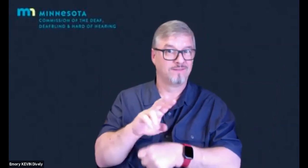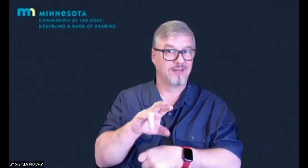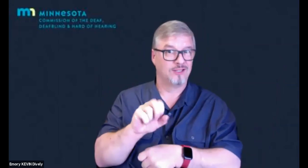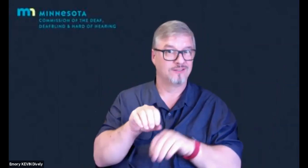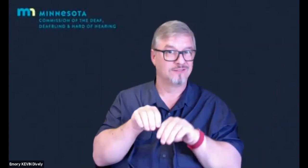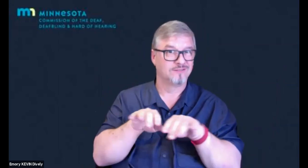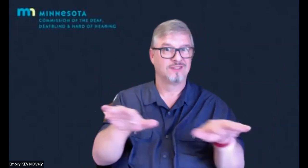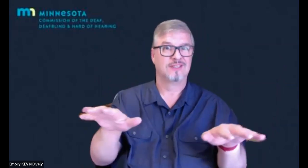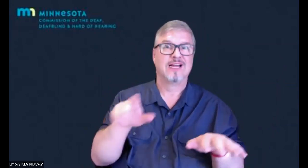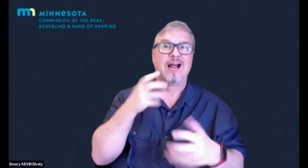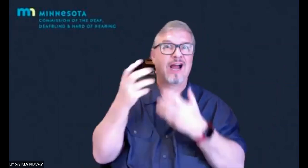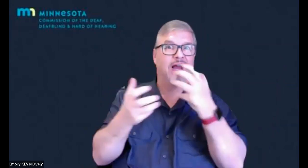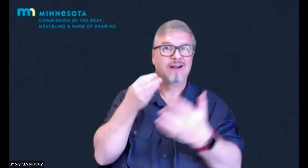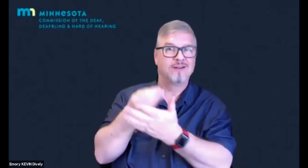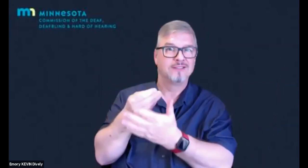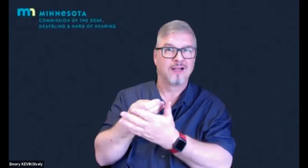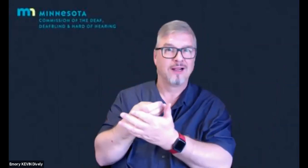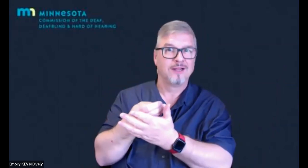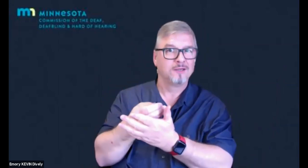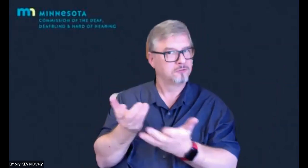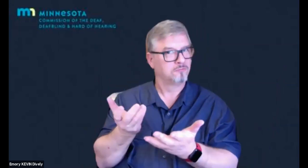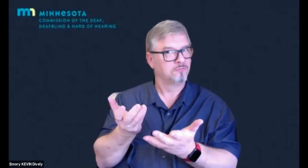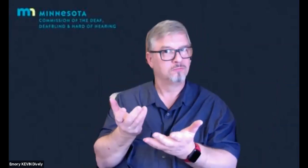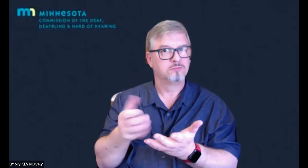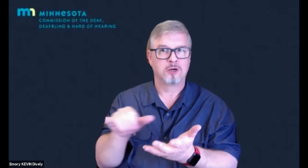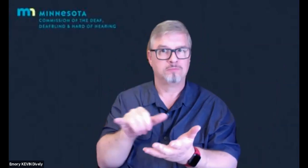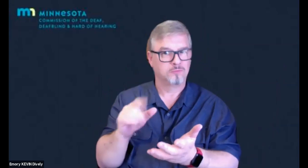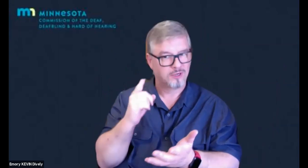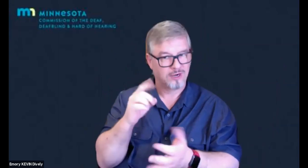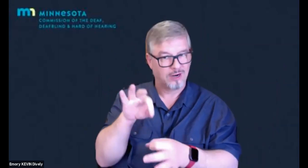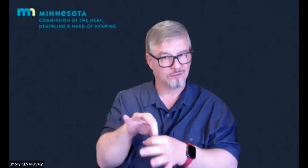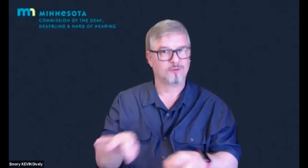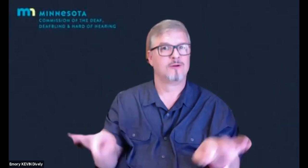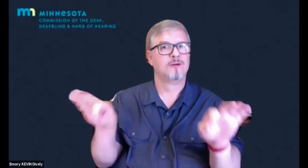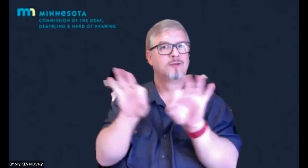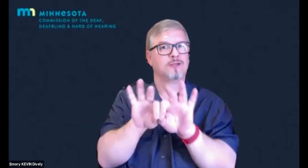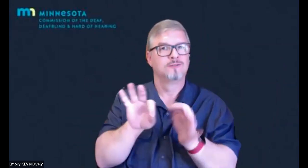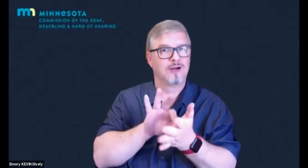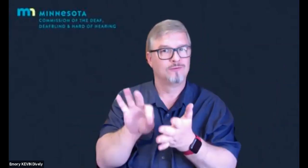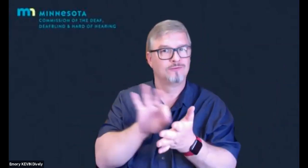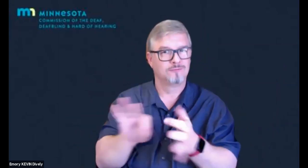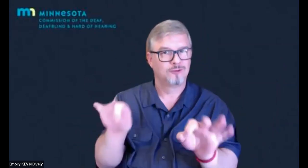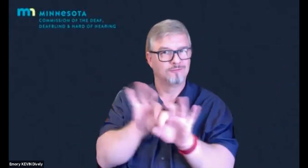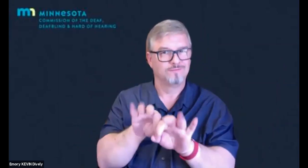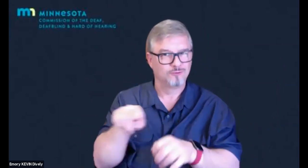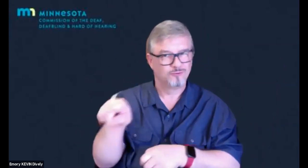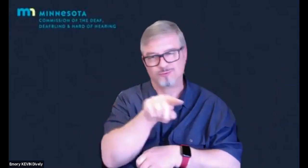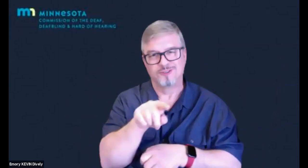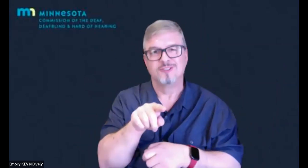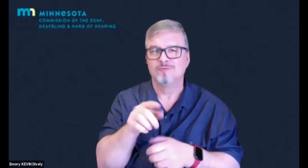states. So some people think, oh, well, if I don't fill it out, I'm just one person, it doesn't make a big difference, but it does make a really big difference because